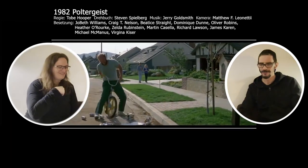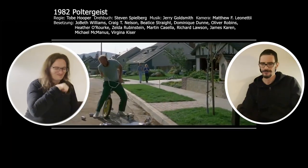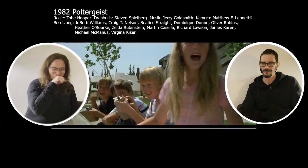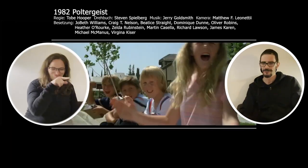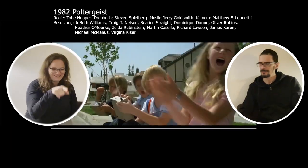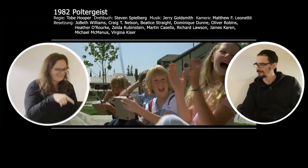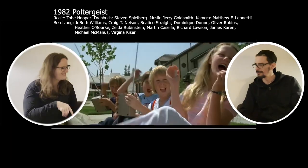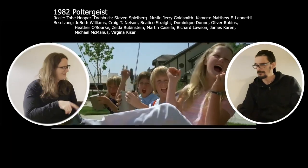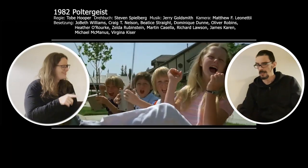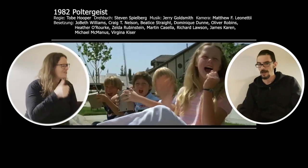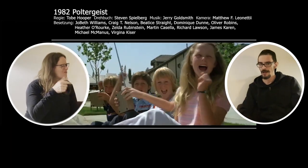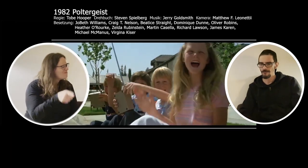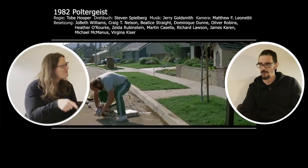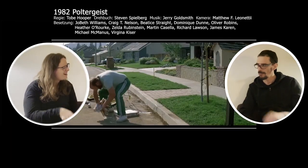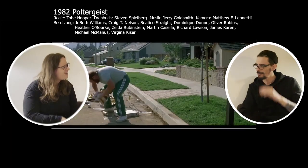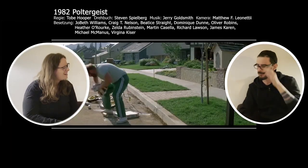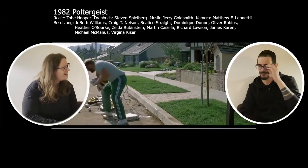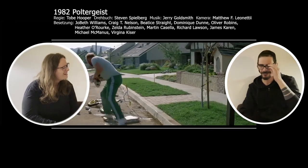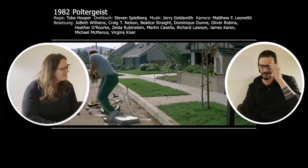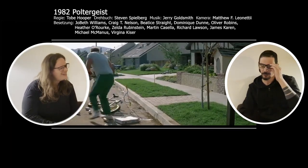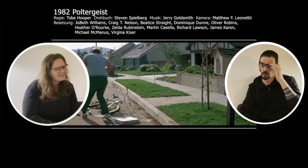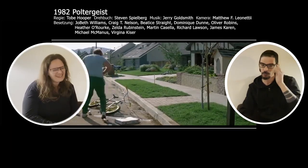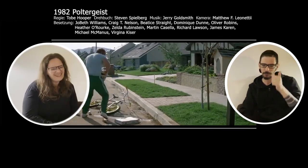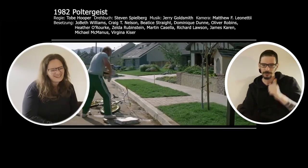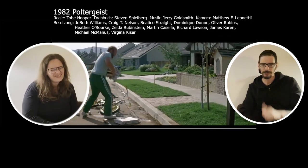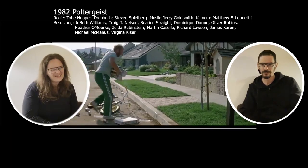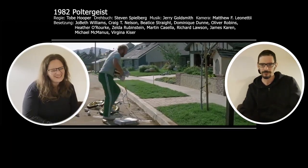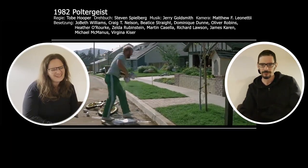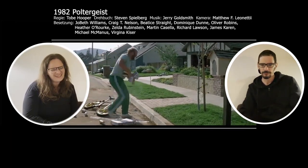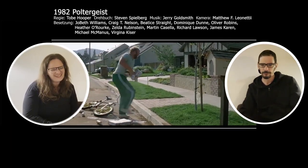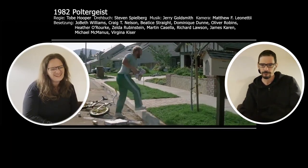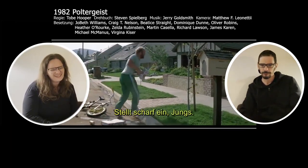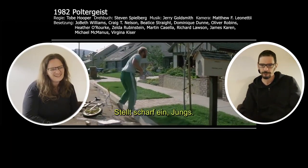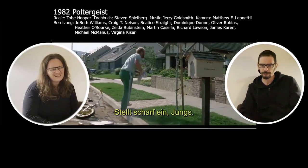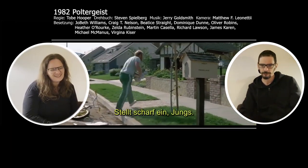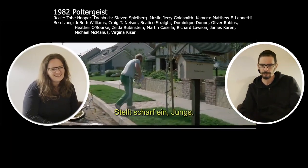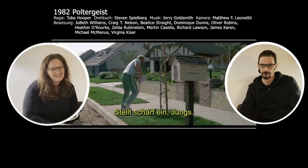Yes and I loved it. These bikes were great. Yes, that was great.